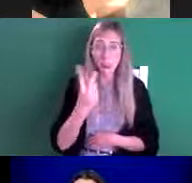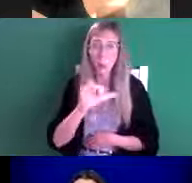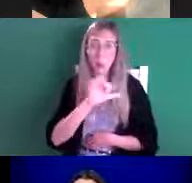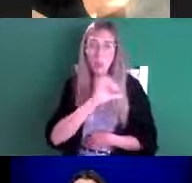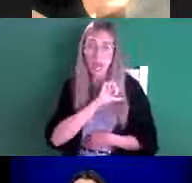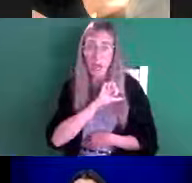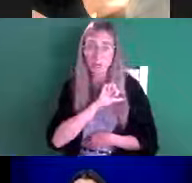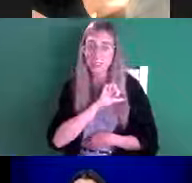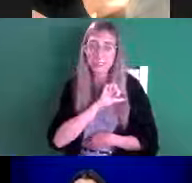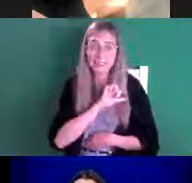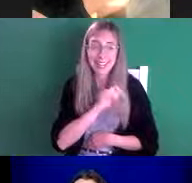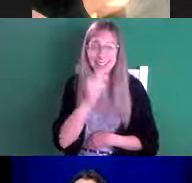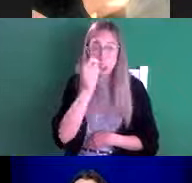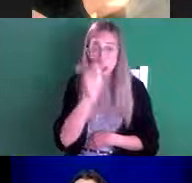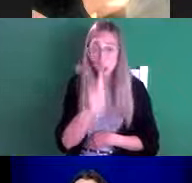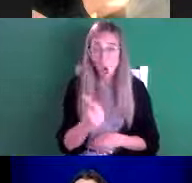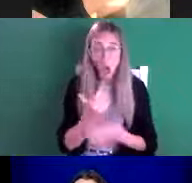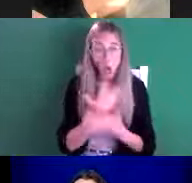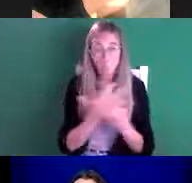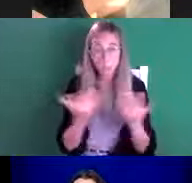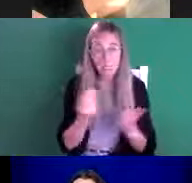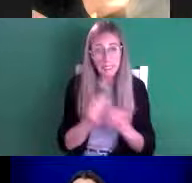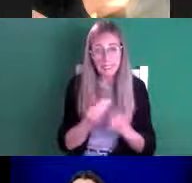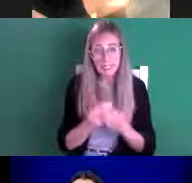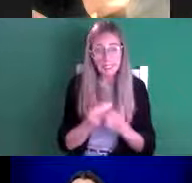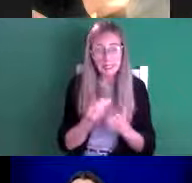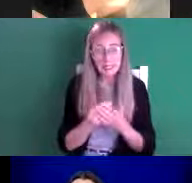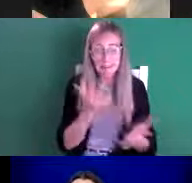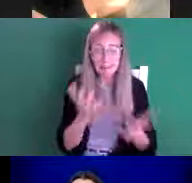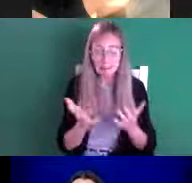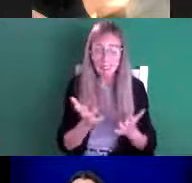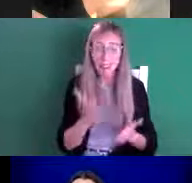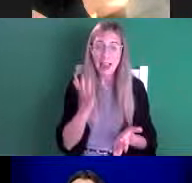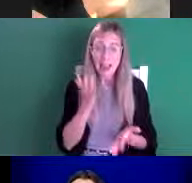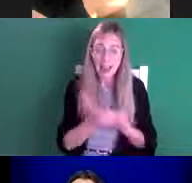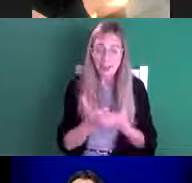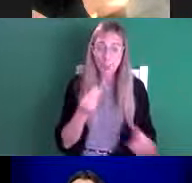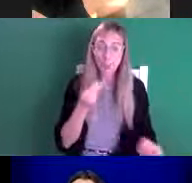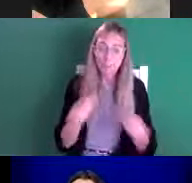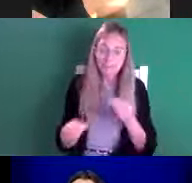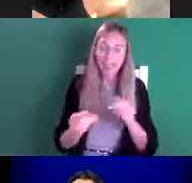lot of money and within that any materials and travel will have to be covered by that